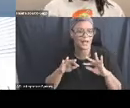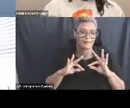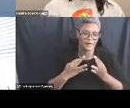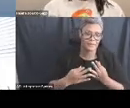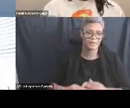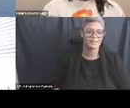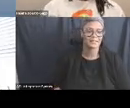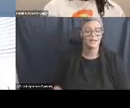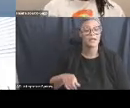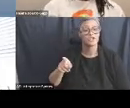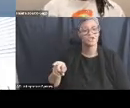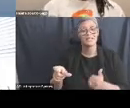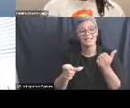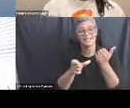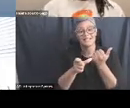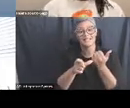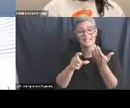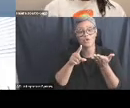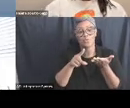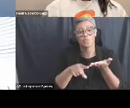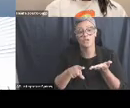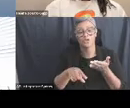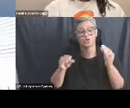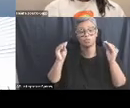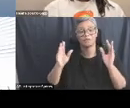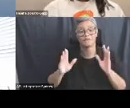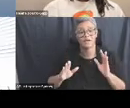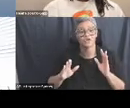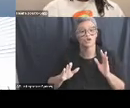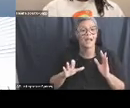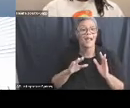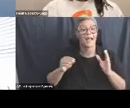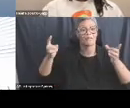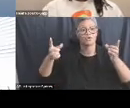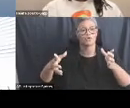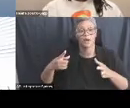and the director of parent and family partnerships at the Children's Equity Project.